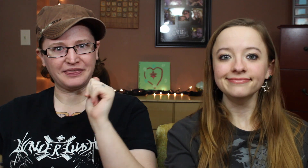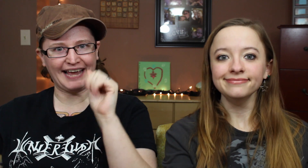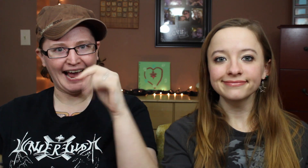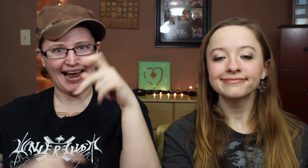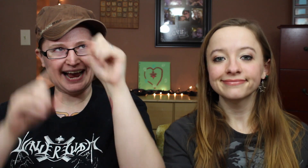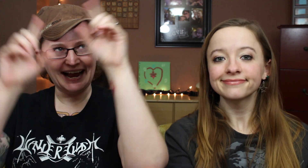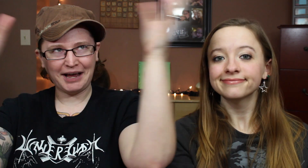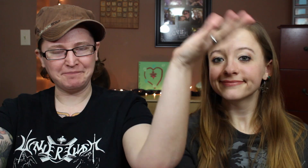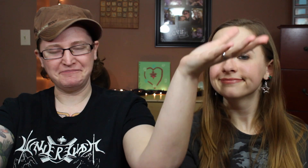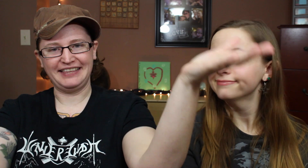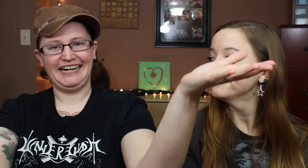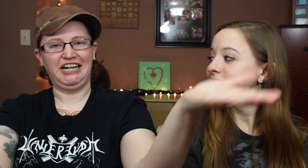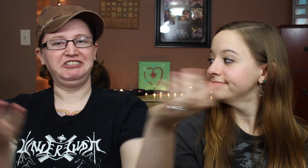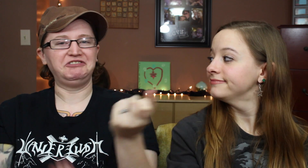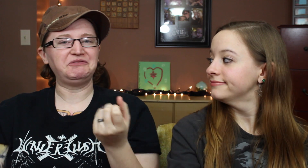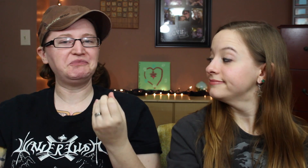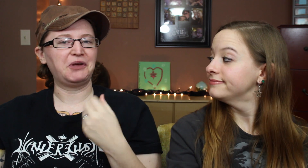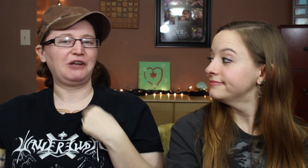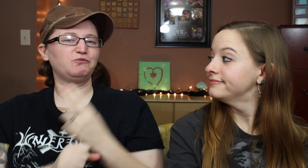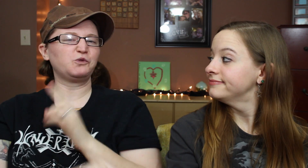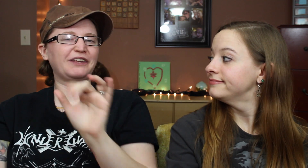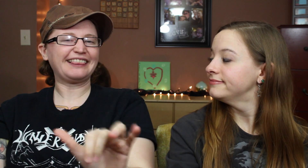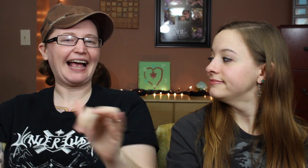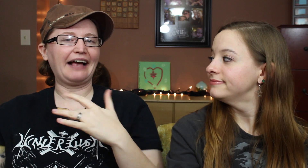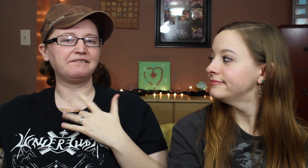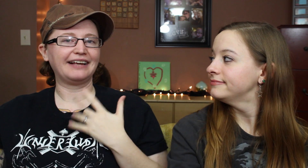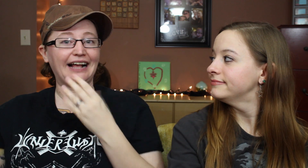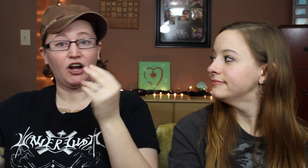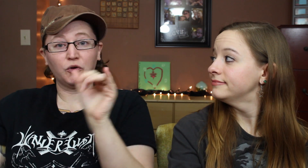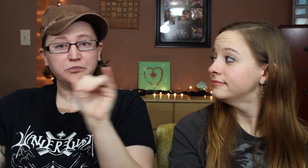to feel that from all the amps that they have there. So I